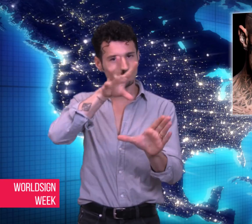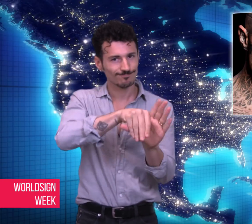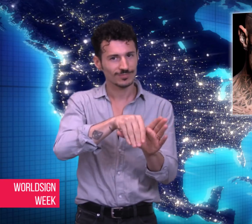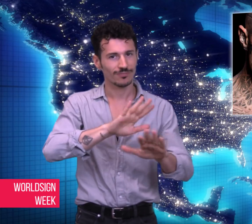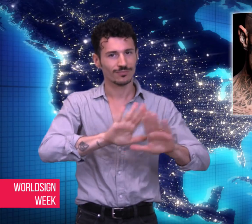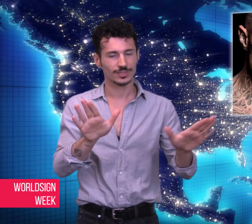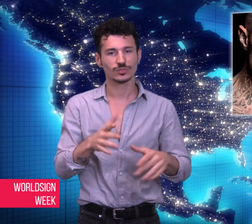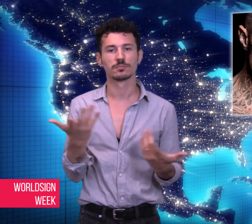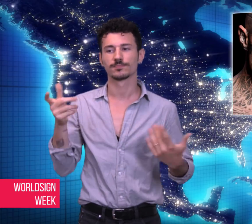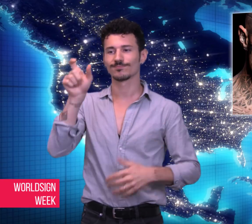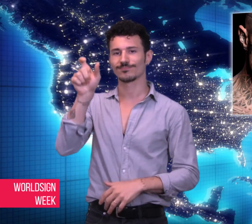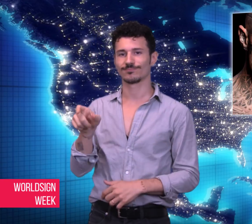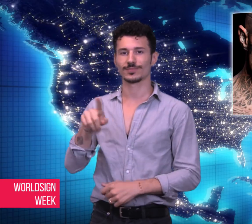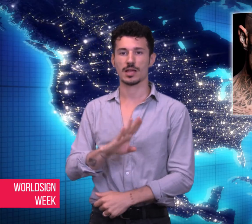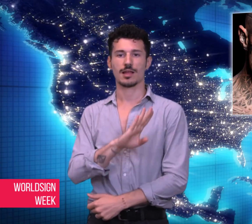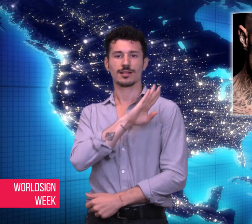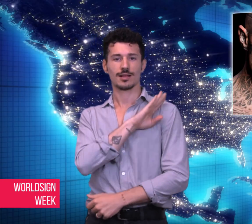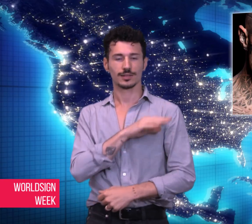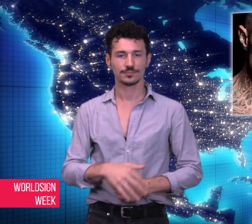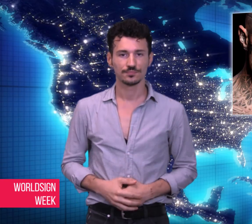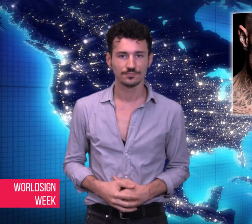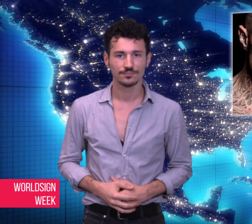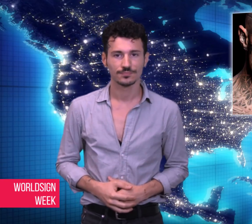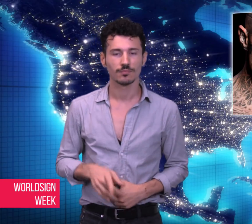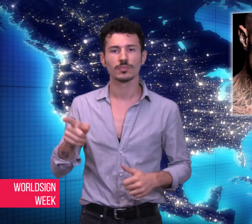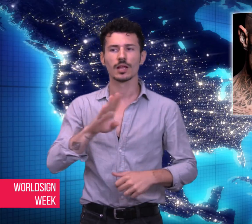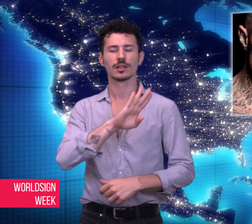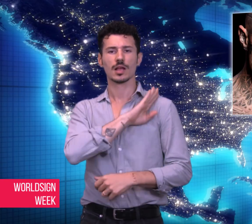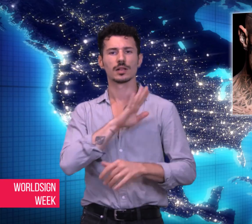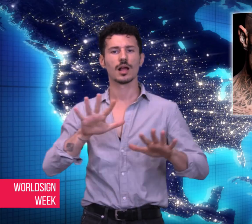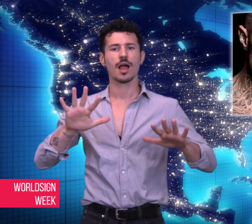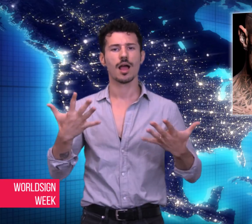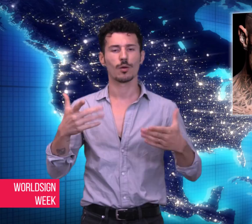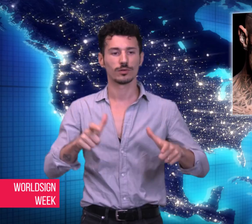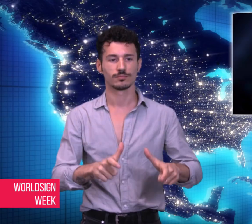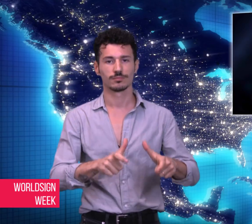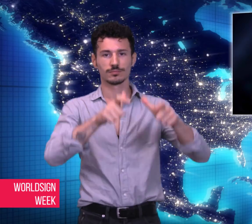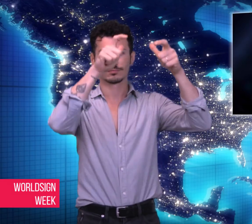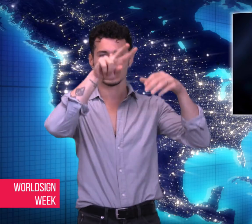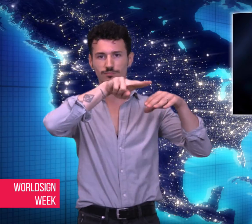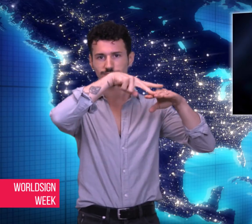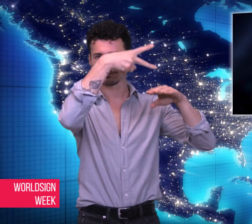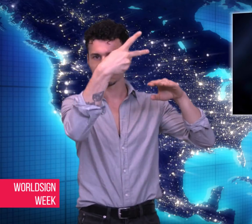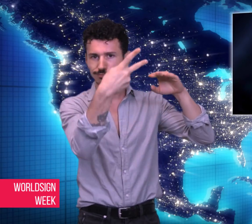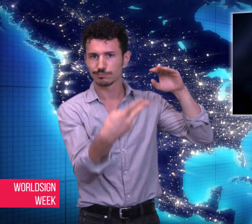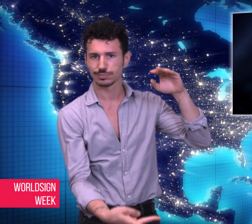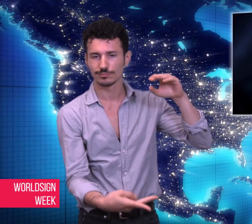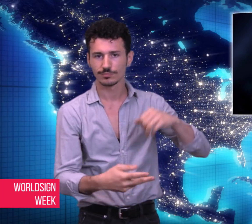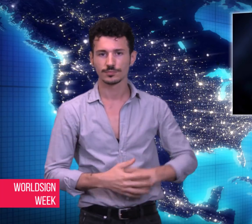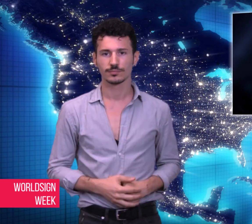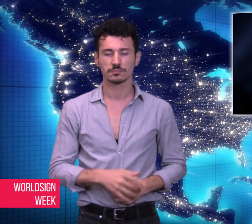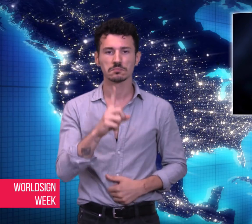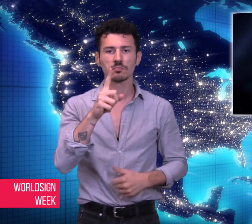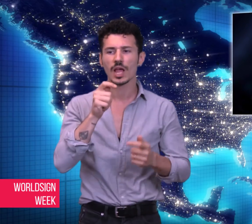fell from his apartment in the Le Plateau-Mont-Royal, Canada. In an